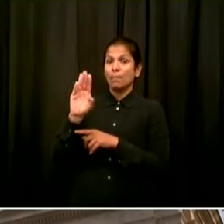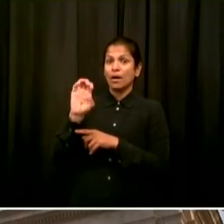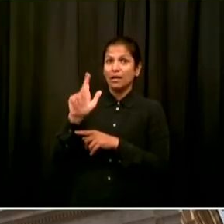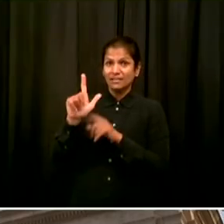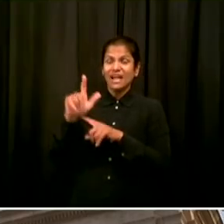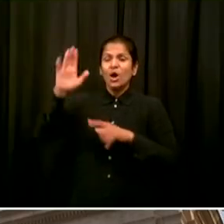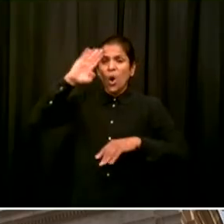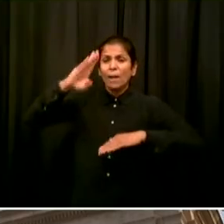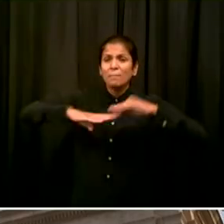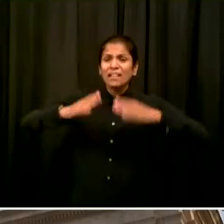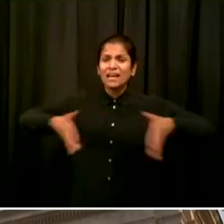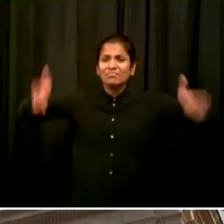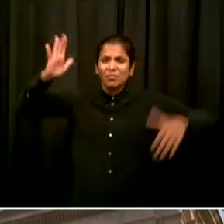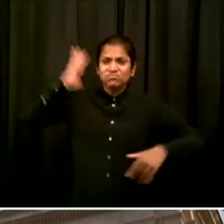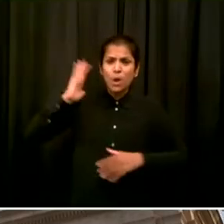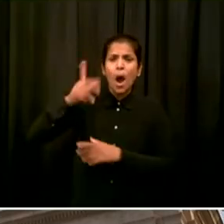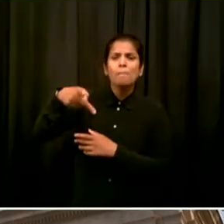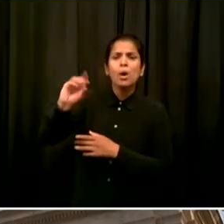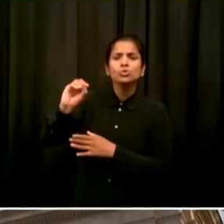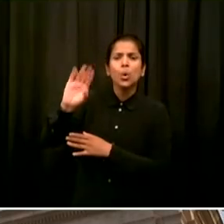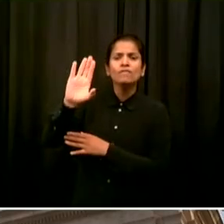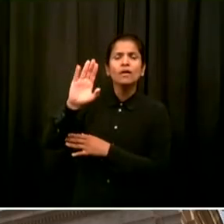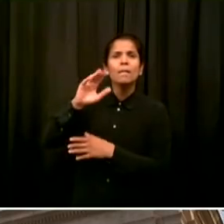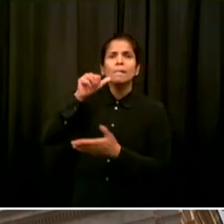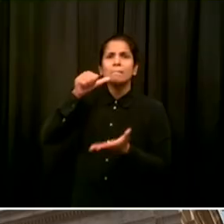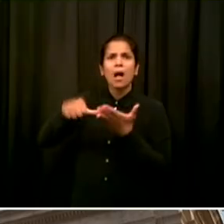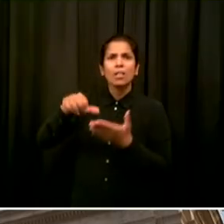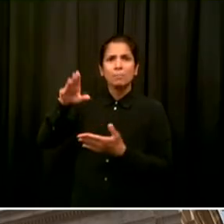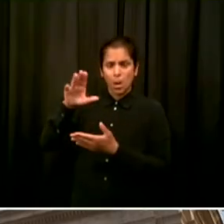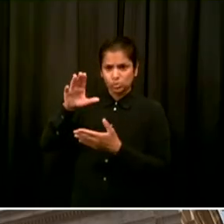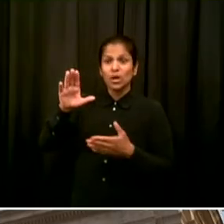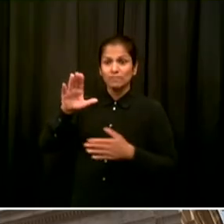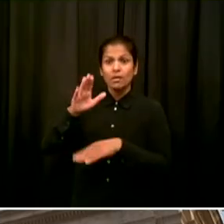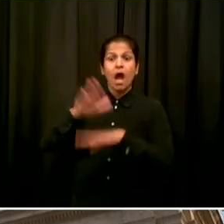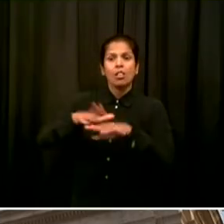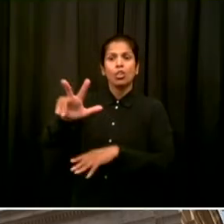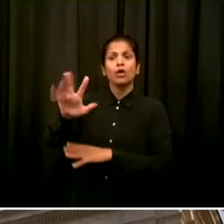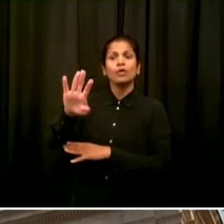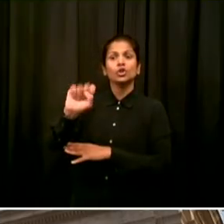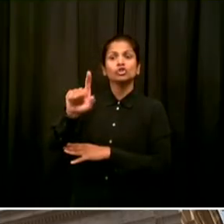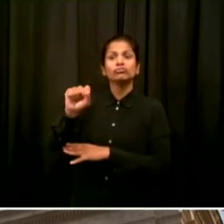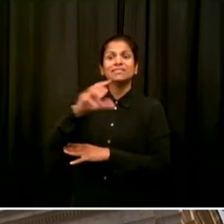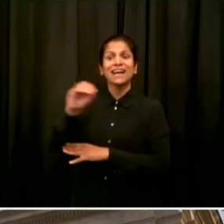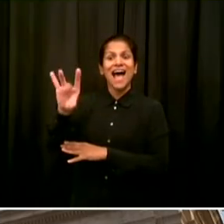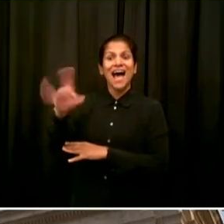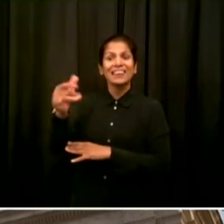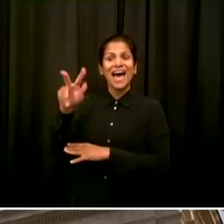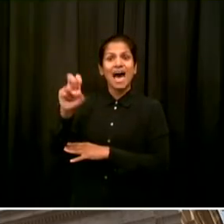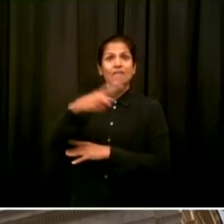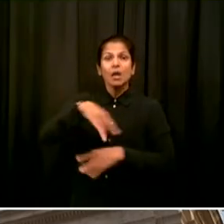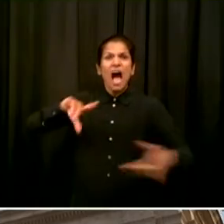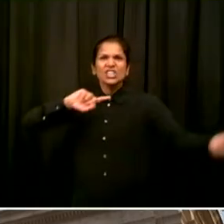THE JAMES BUILDING, THE FORMER POST OFFICE BUILDING. THE LARGEST POSSESSES OFFICE